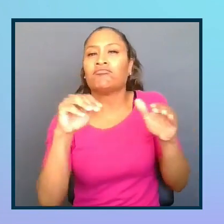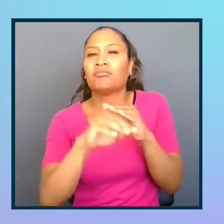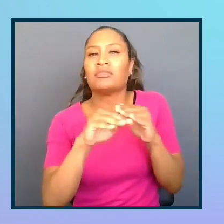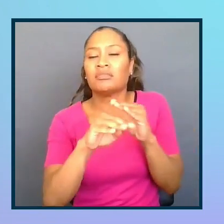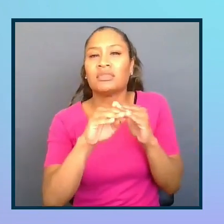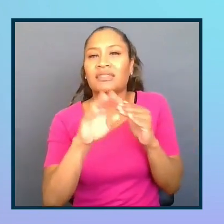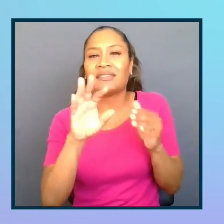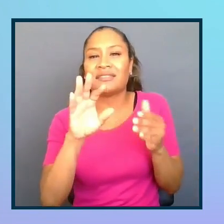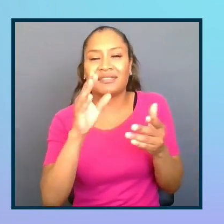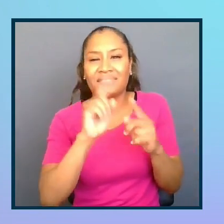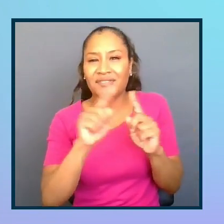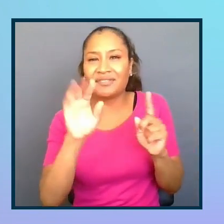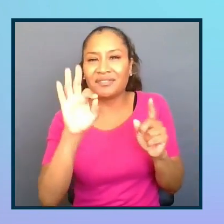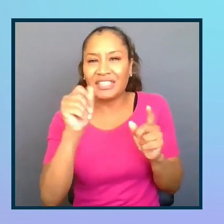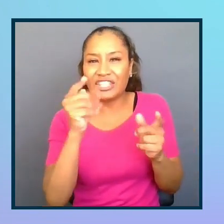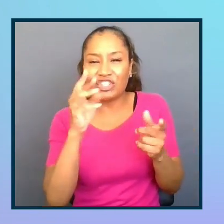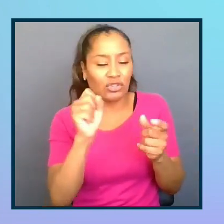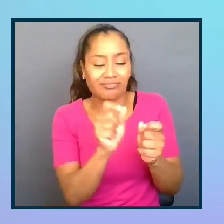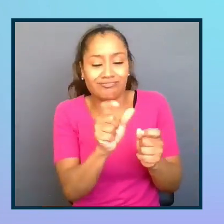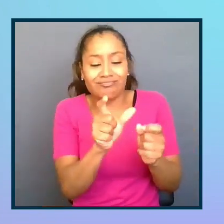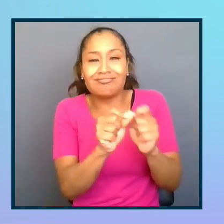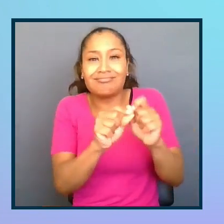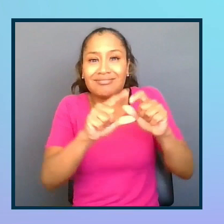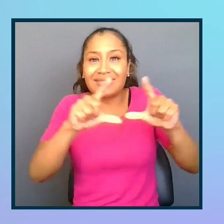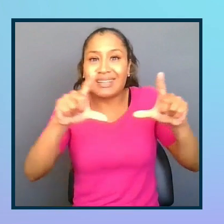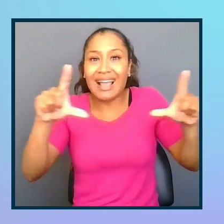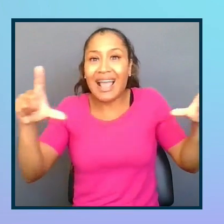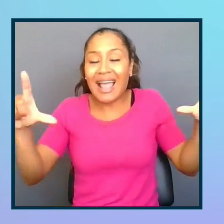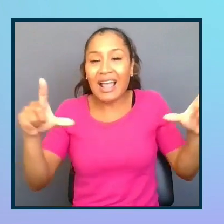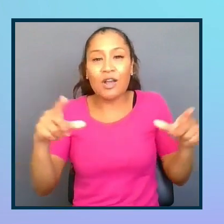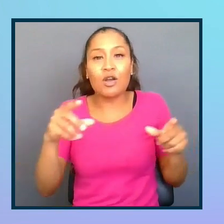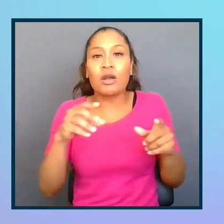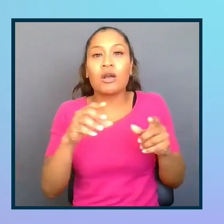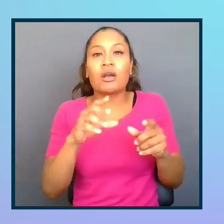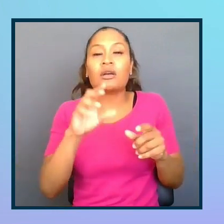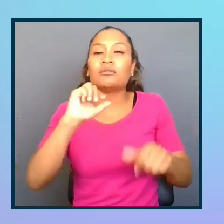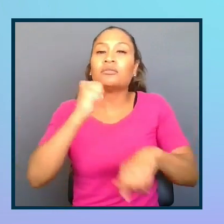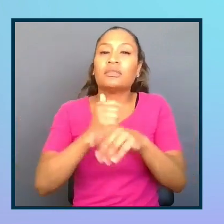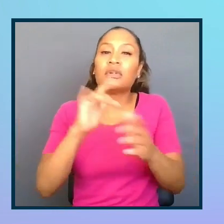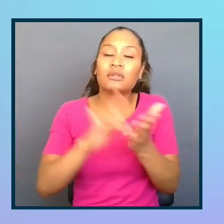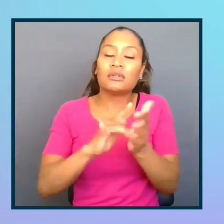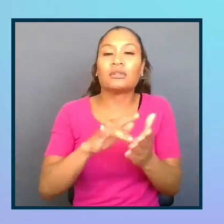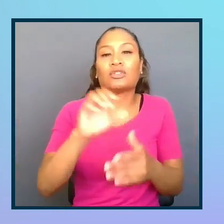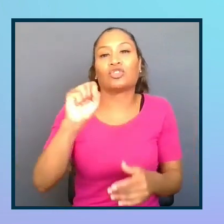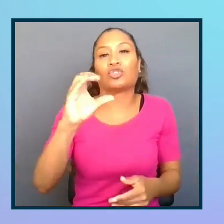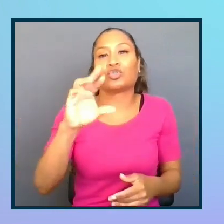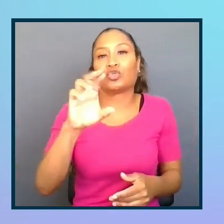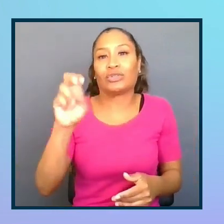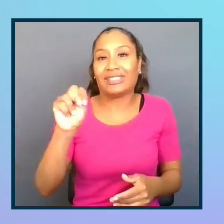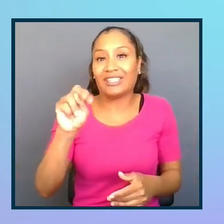You can scale it up, you can turn on the screen reader, although you do need to be sure that you can turn it off before you screen lock.